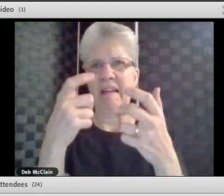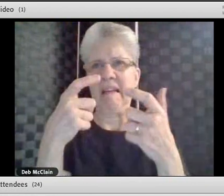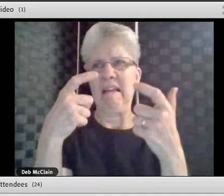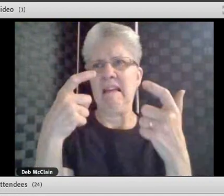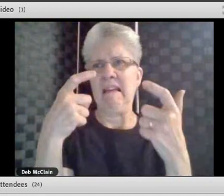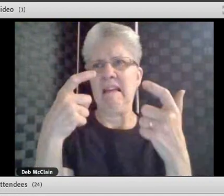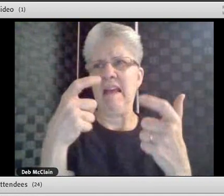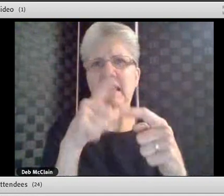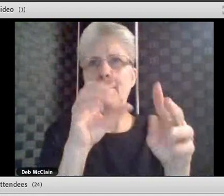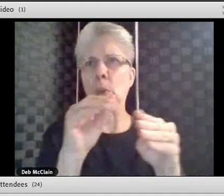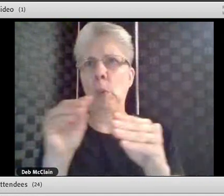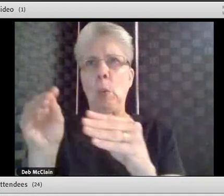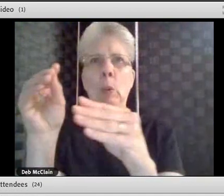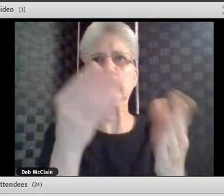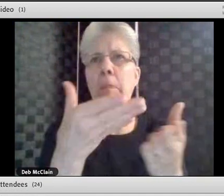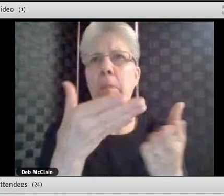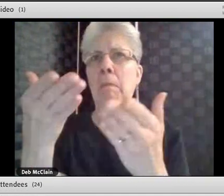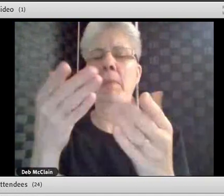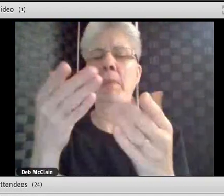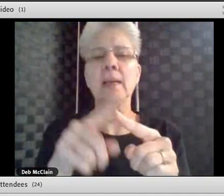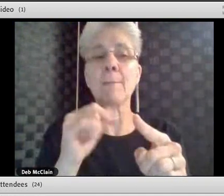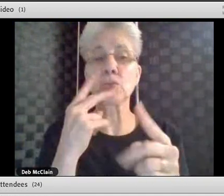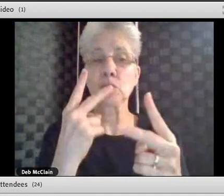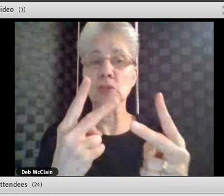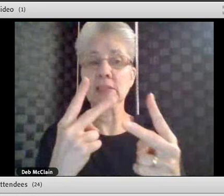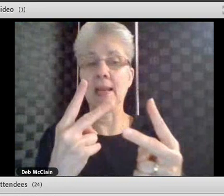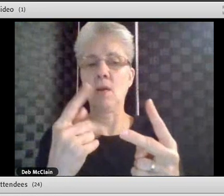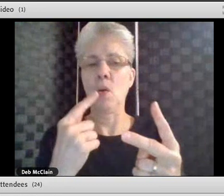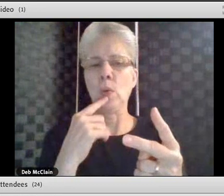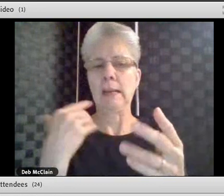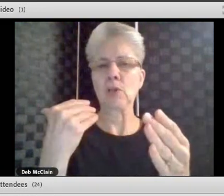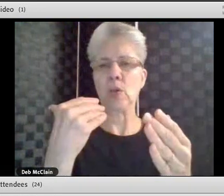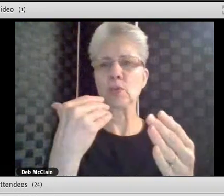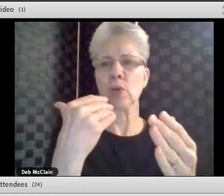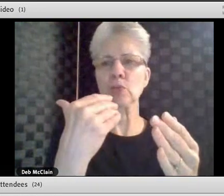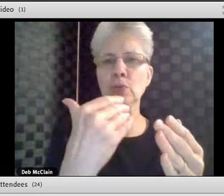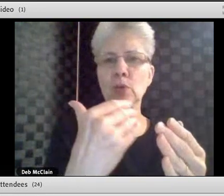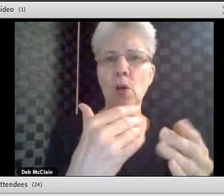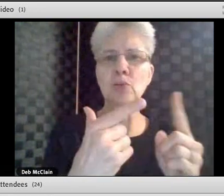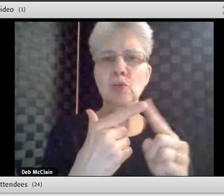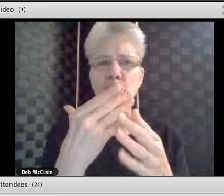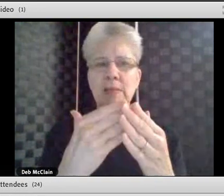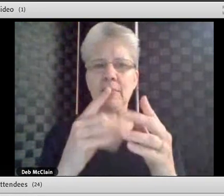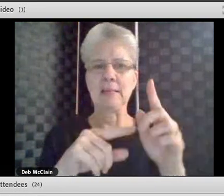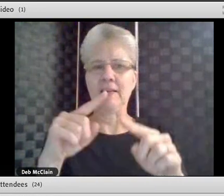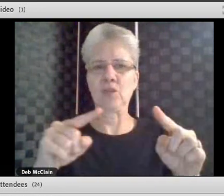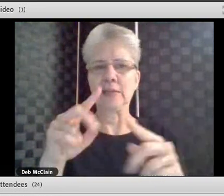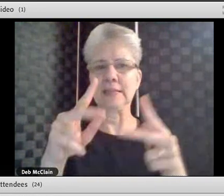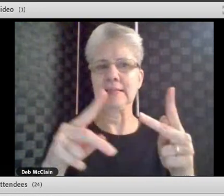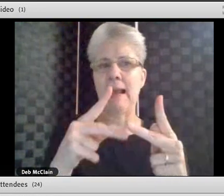but, you know, you can see as we're going along, we're kind of getting closer to some of the different types of VR.